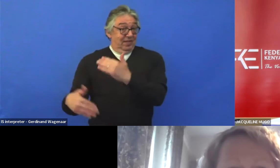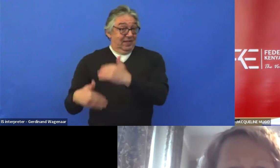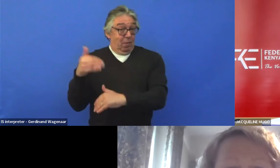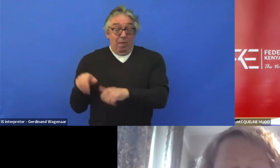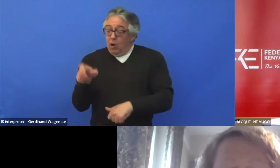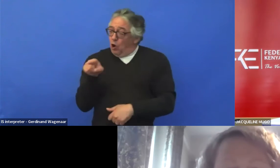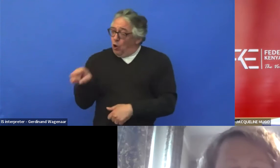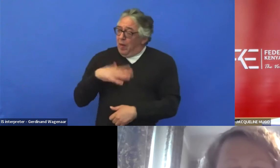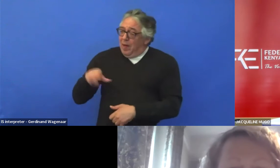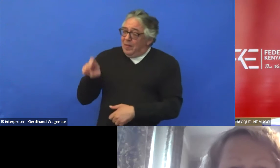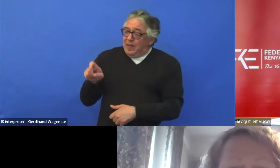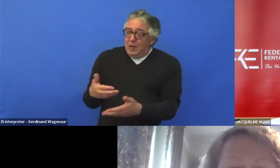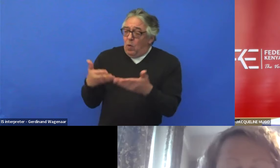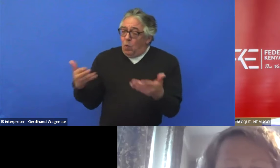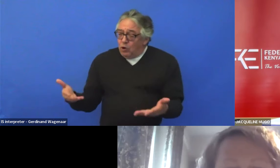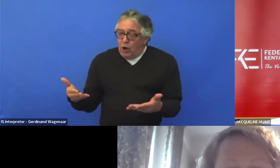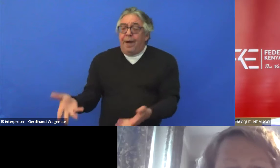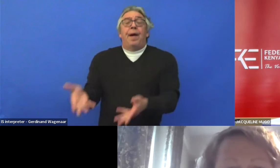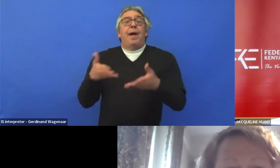to promote an accessible and inclusive workplace,